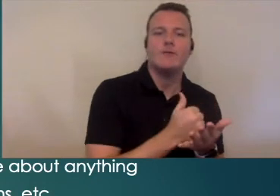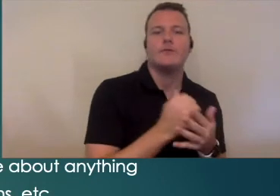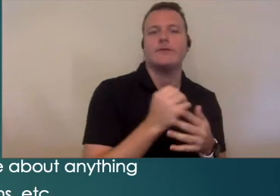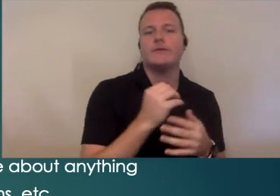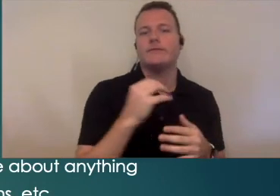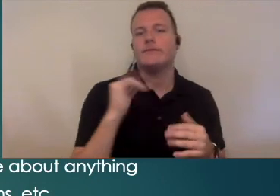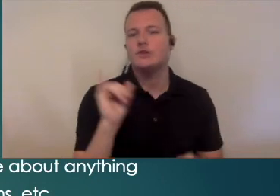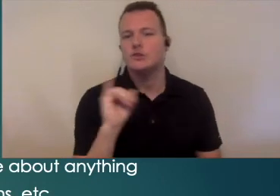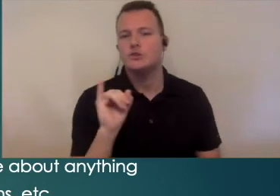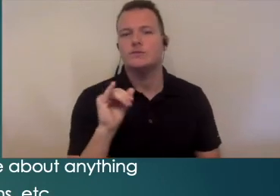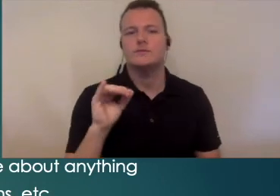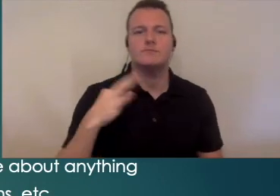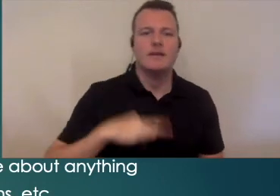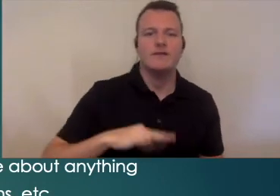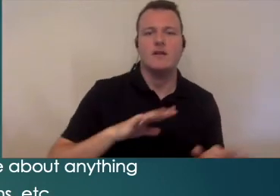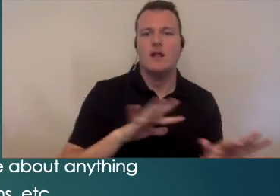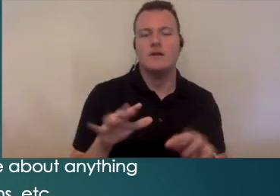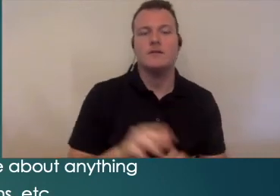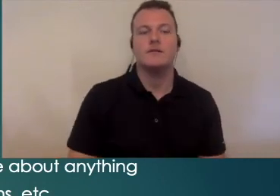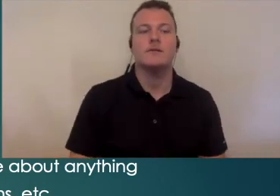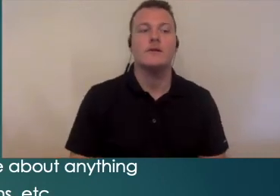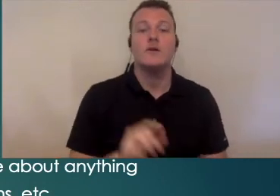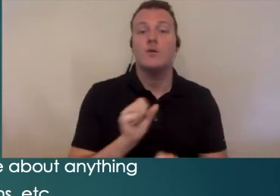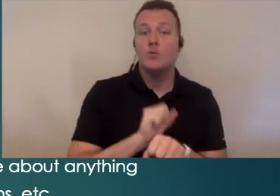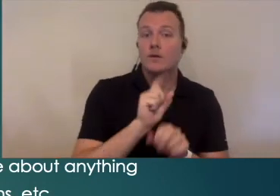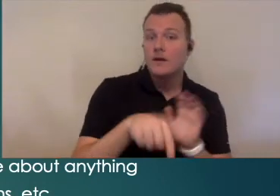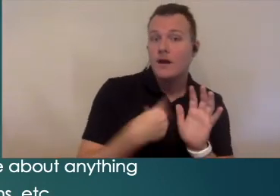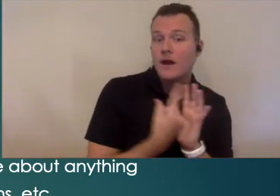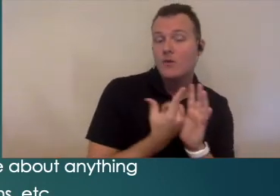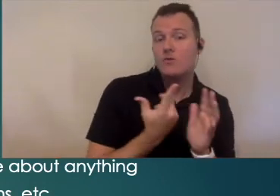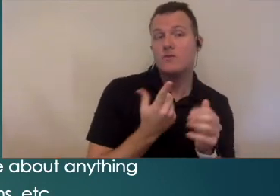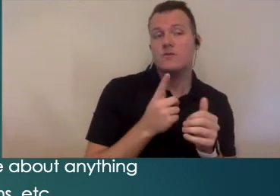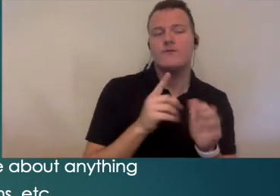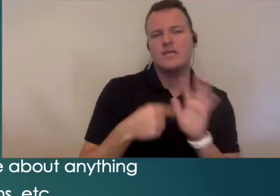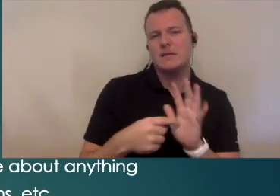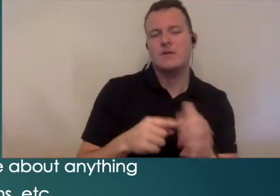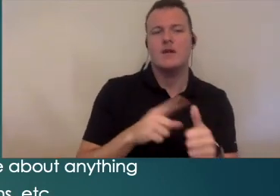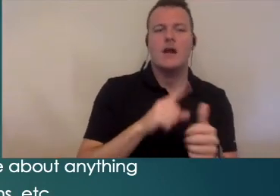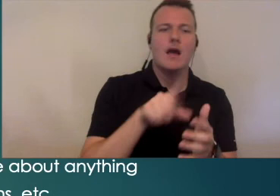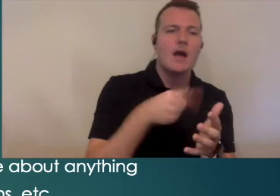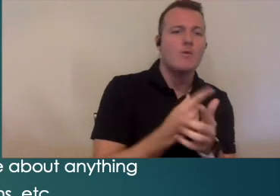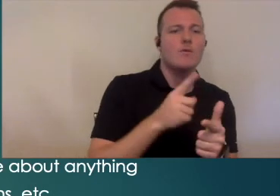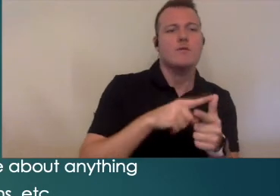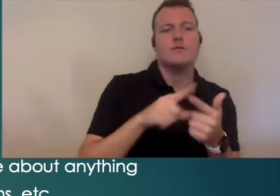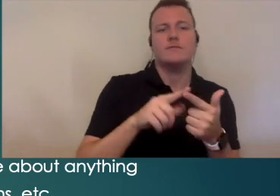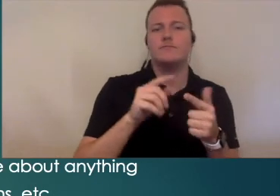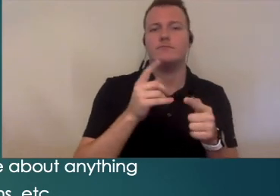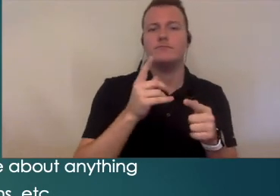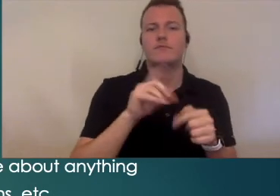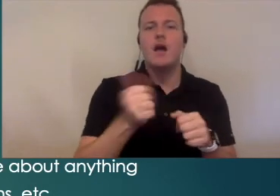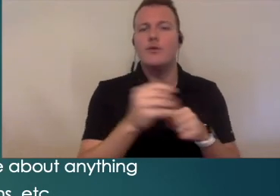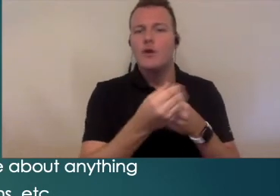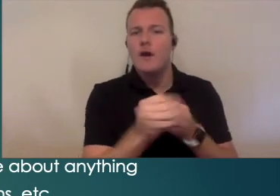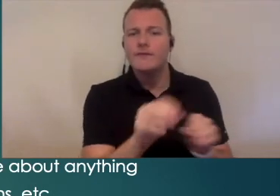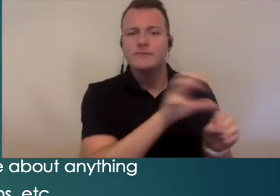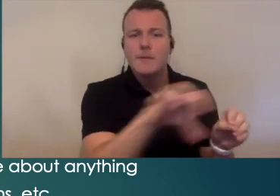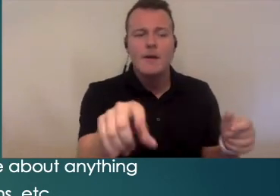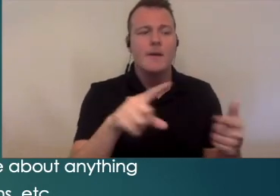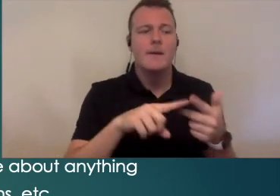questions about work hours, and satellite clinics, and salary, and PTO, all of that